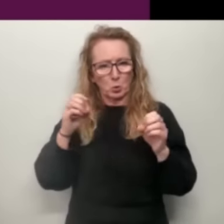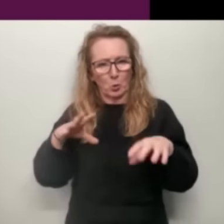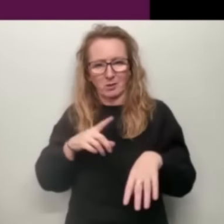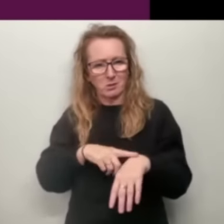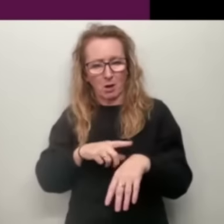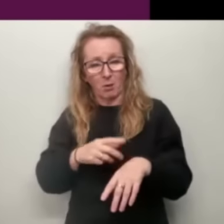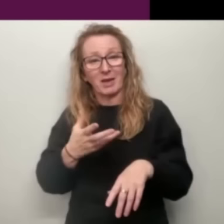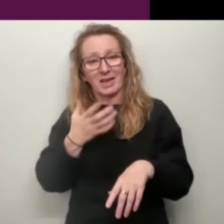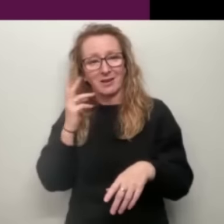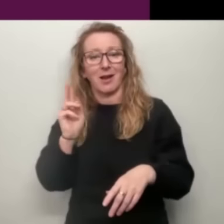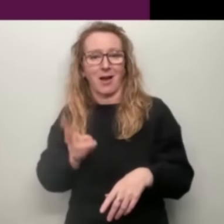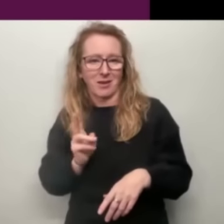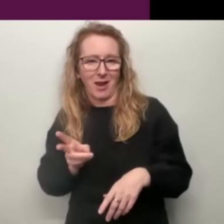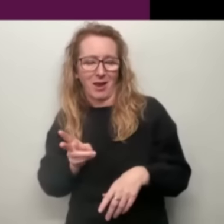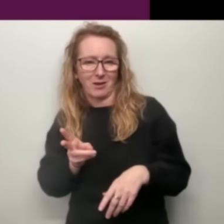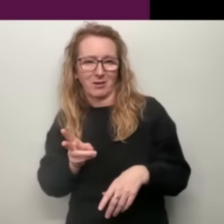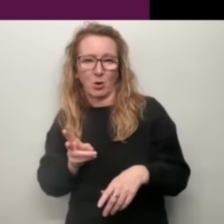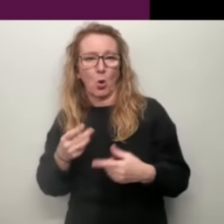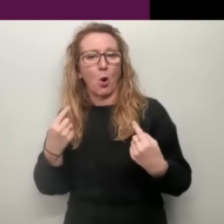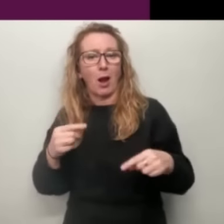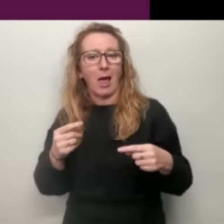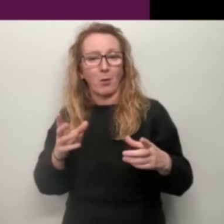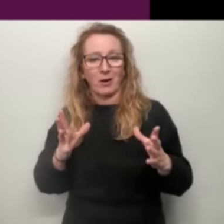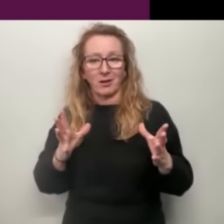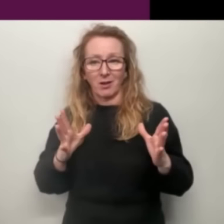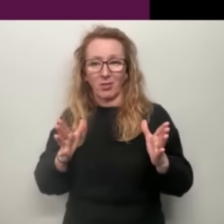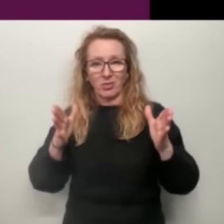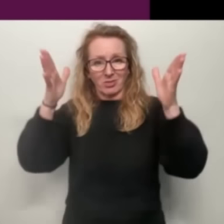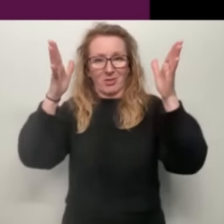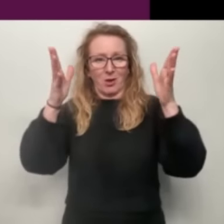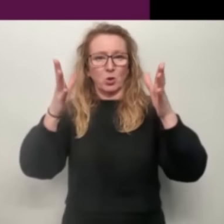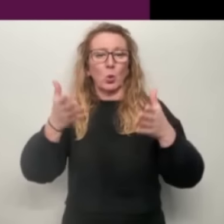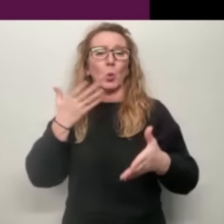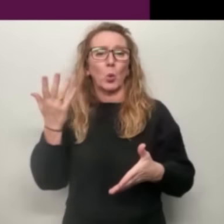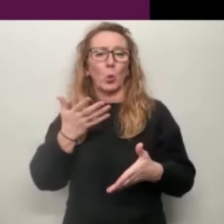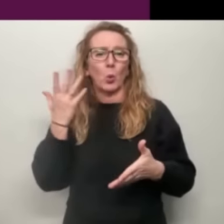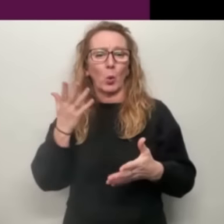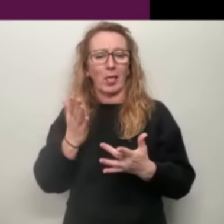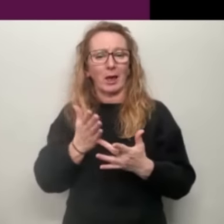reheating them or allowing the structure to cool down between these cycles of production.